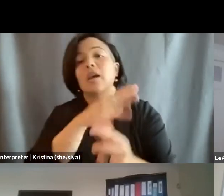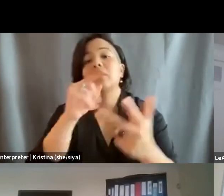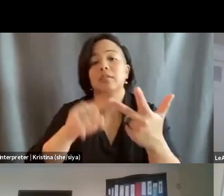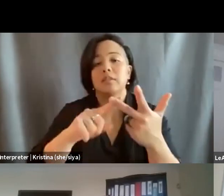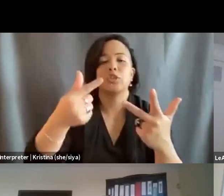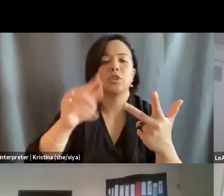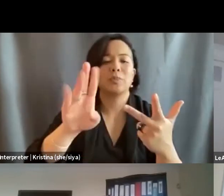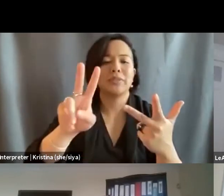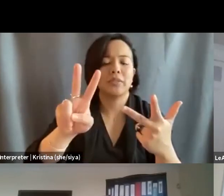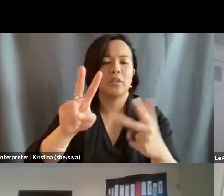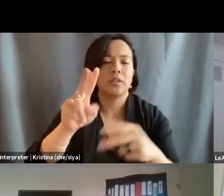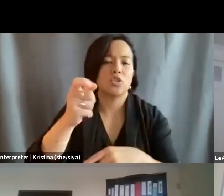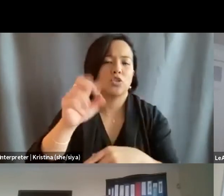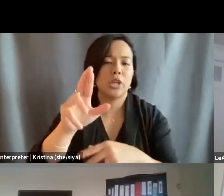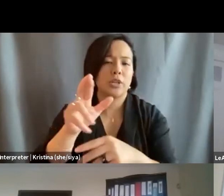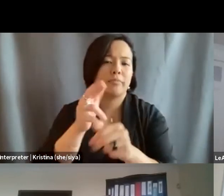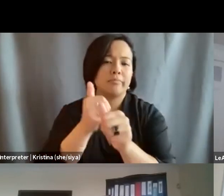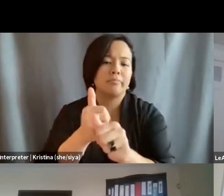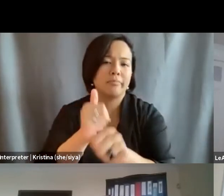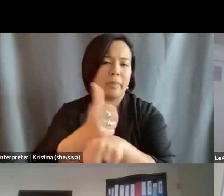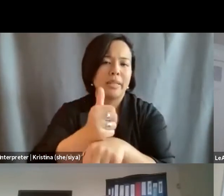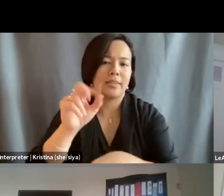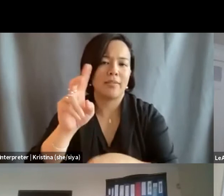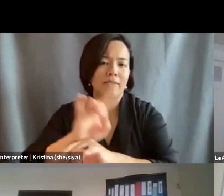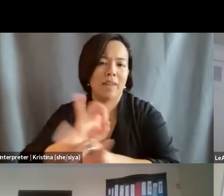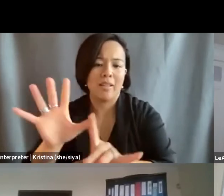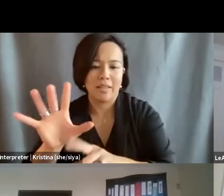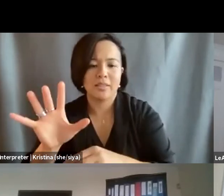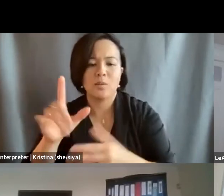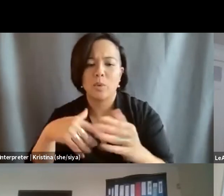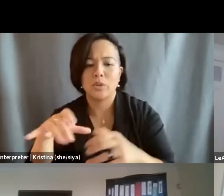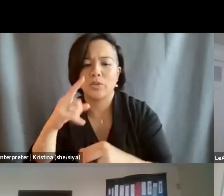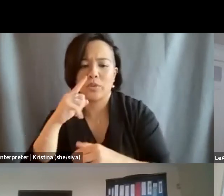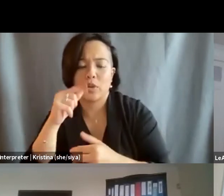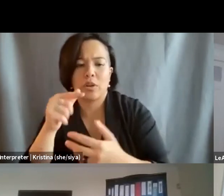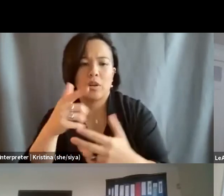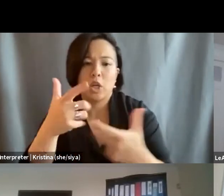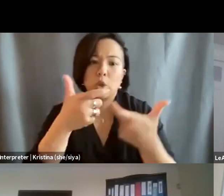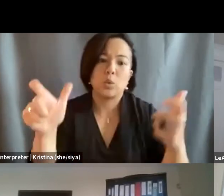what are we doing for violence against girls? Huge questions, references when you've done that before